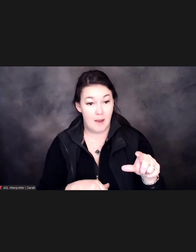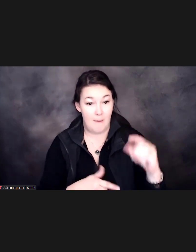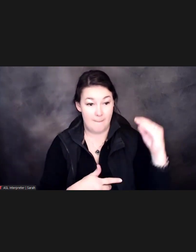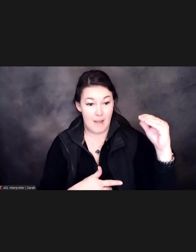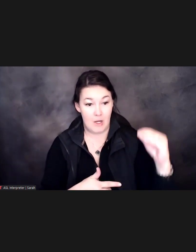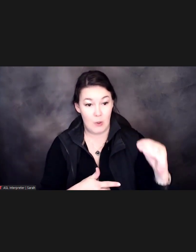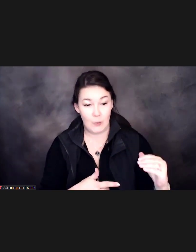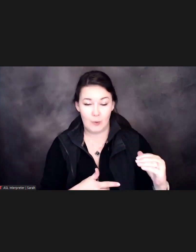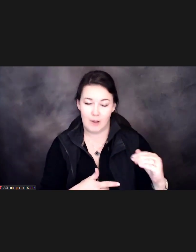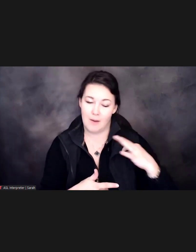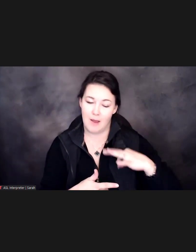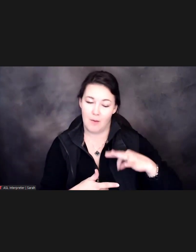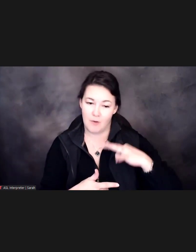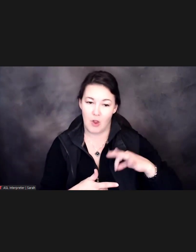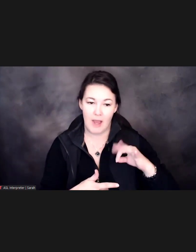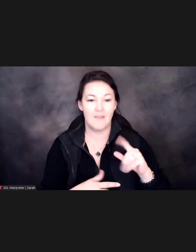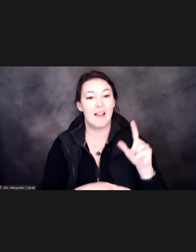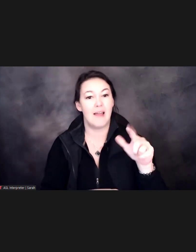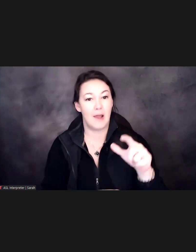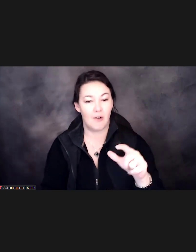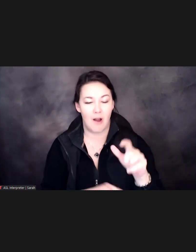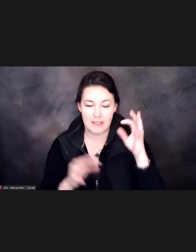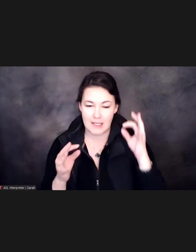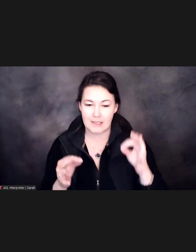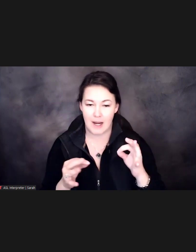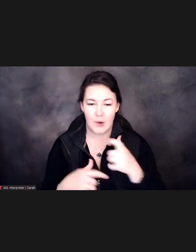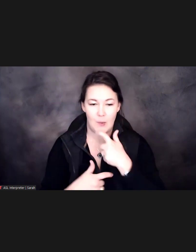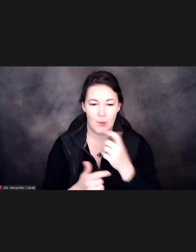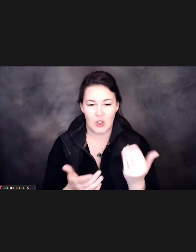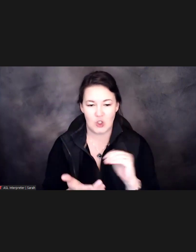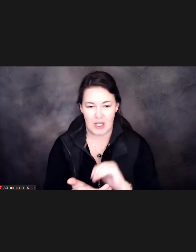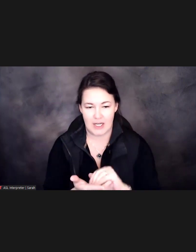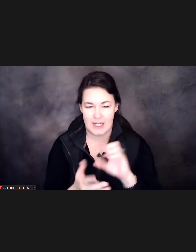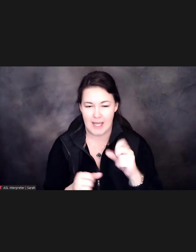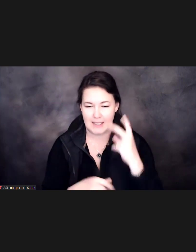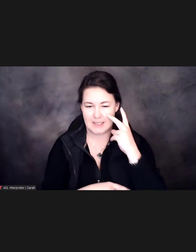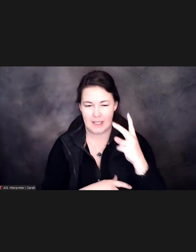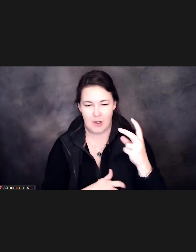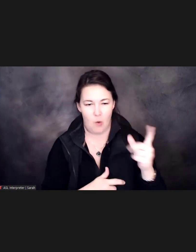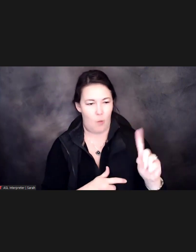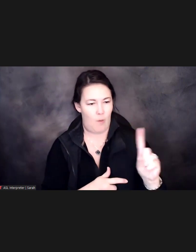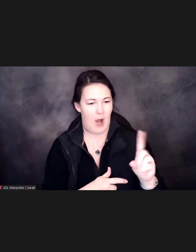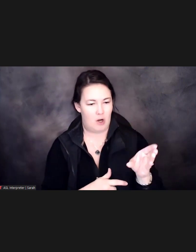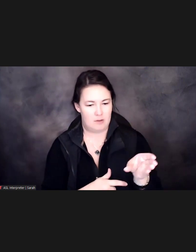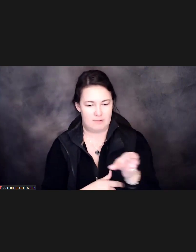if you return to this webinar and in the recorded format and want to